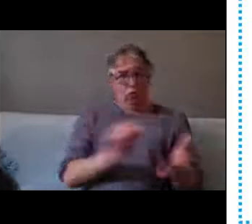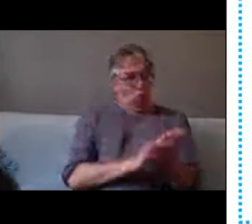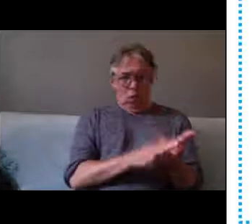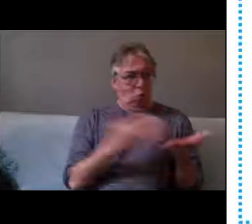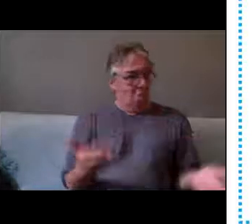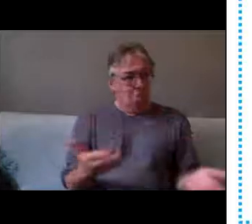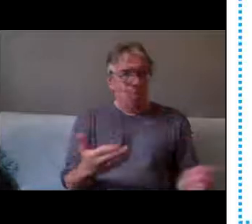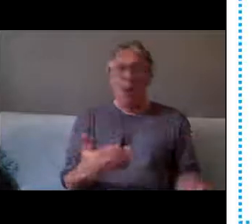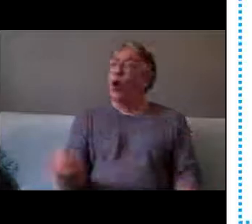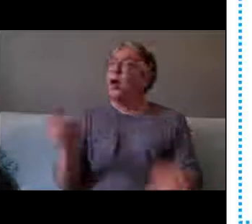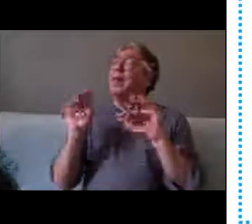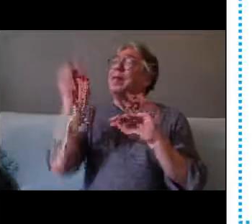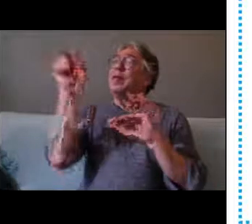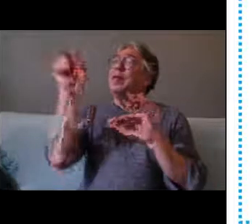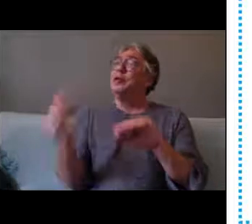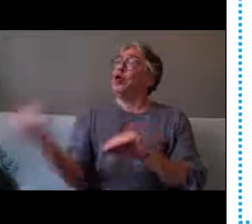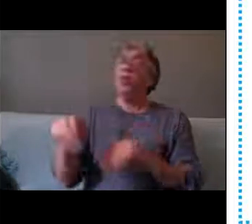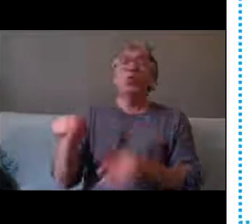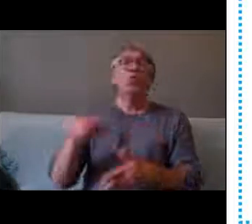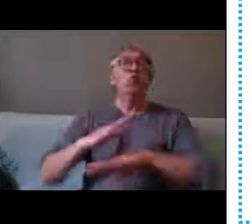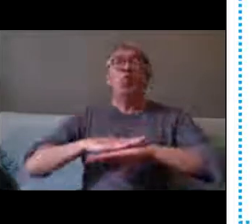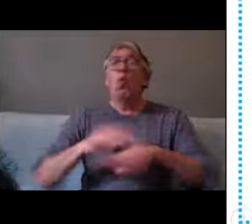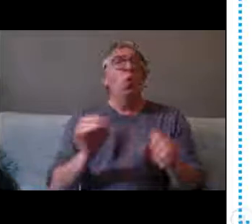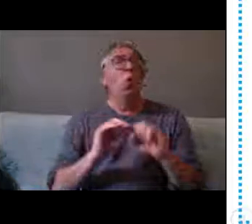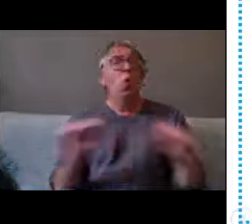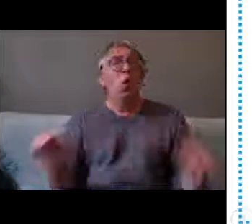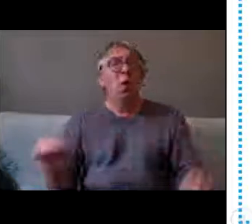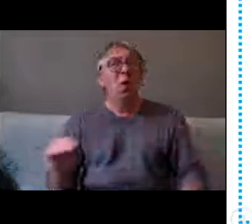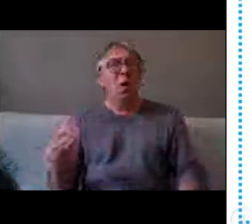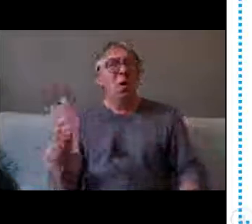Why do girls get married young? Etc.